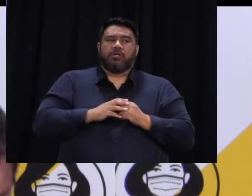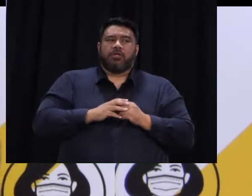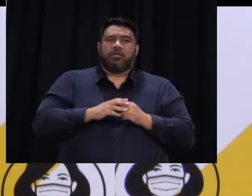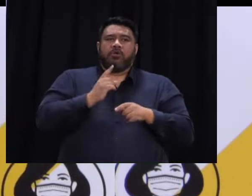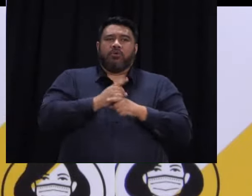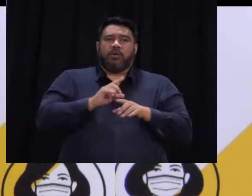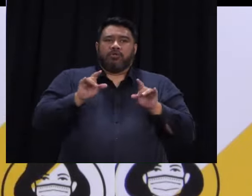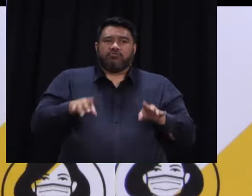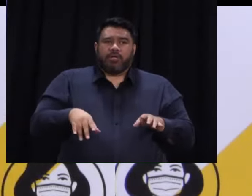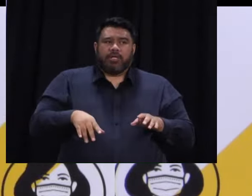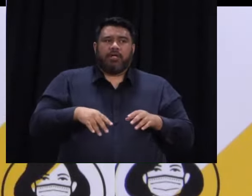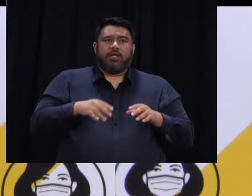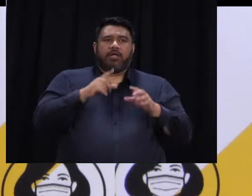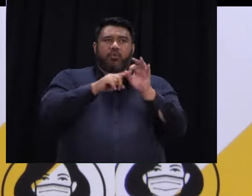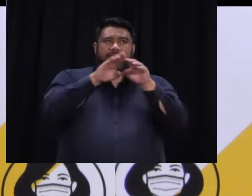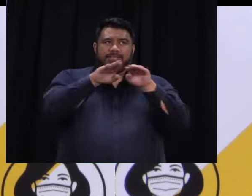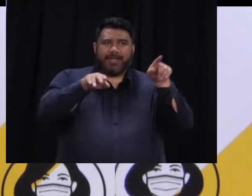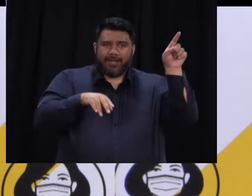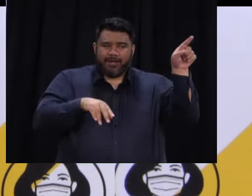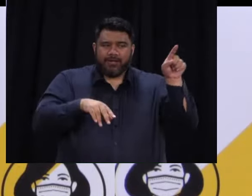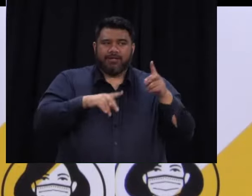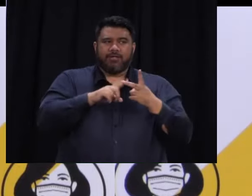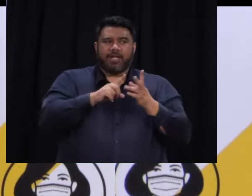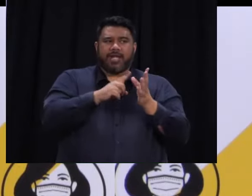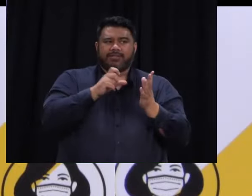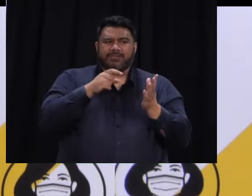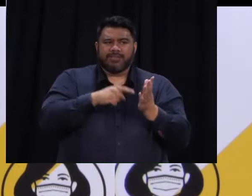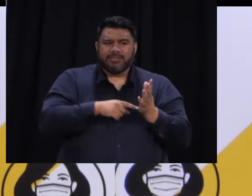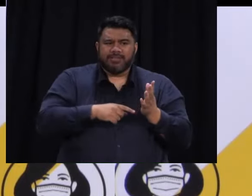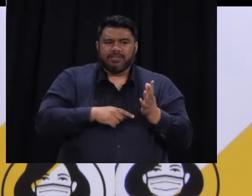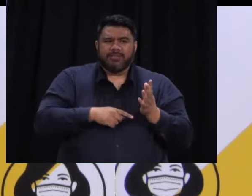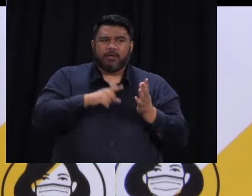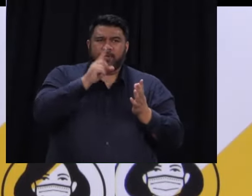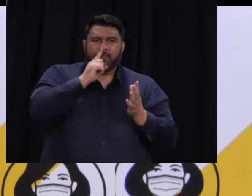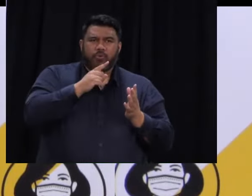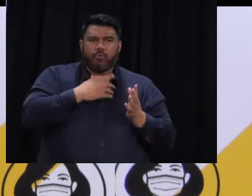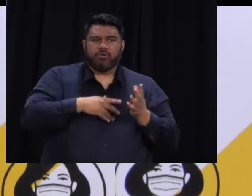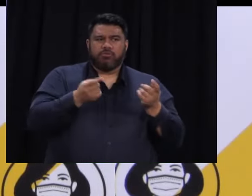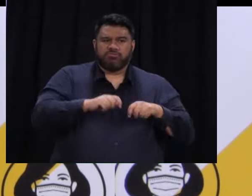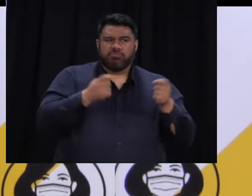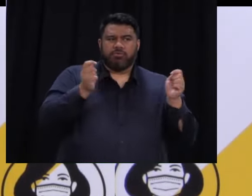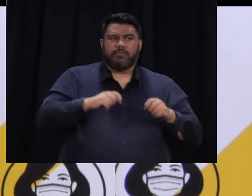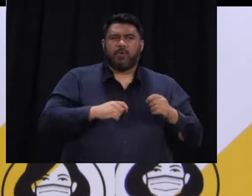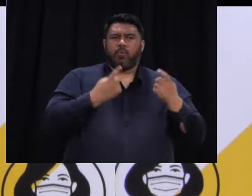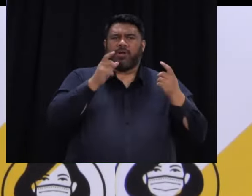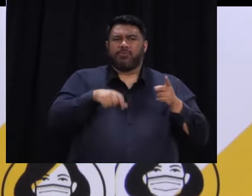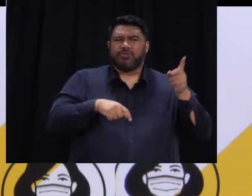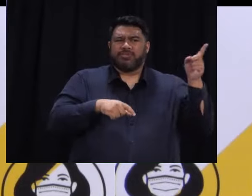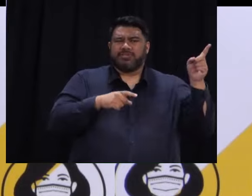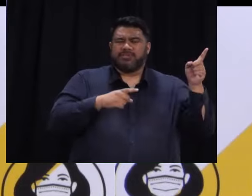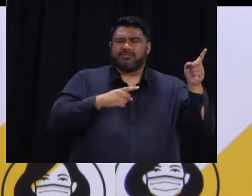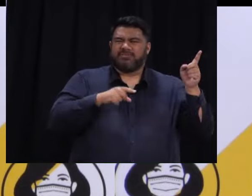interview this morning with Rodney Jones. He basically